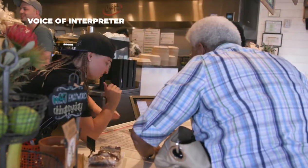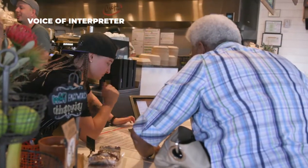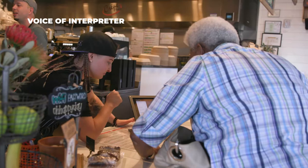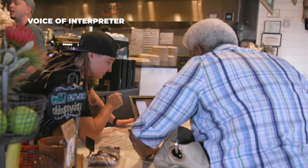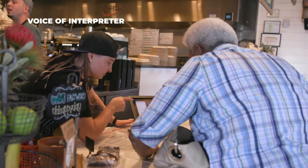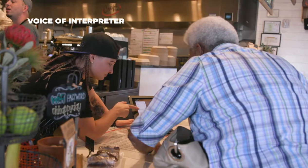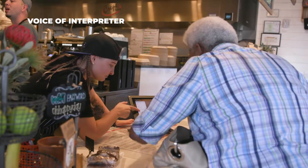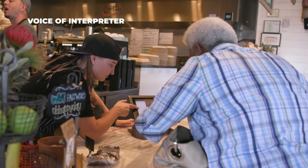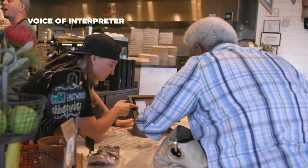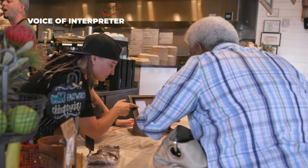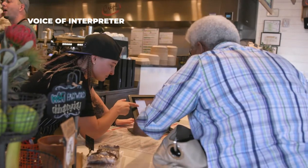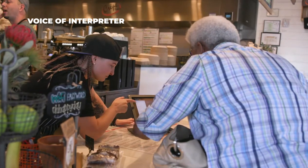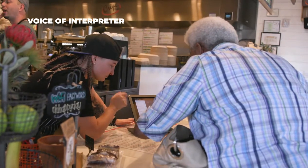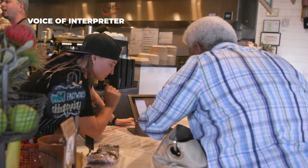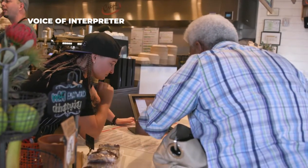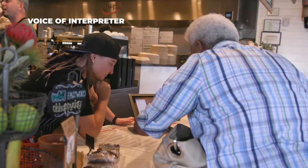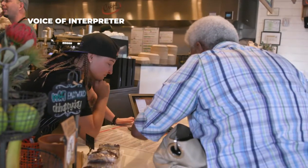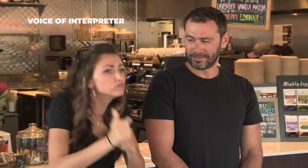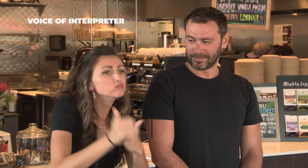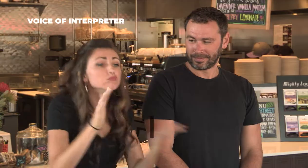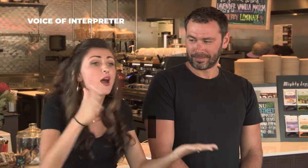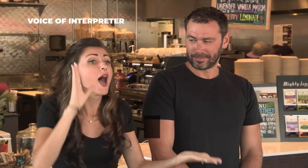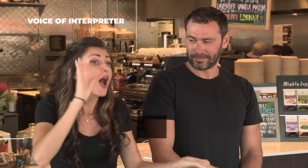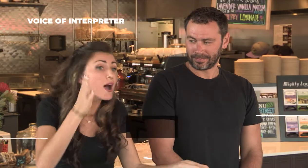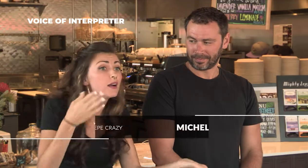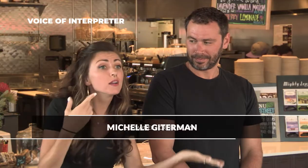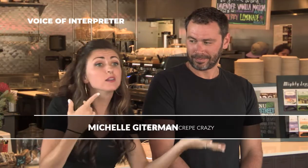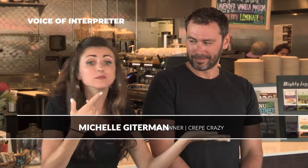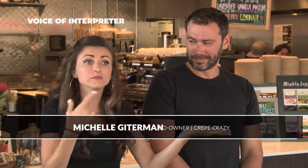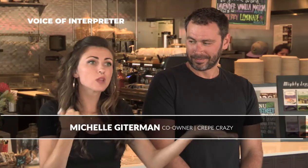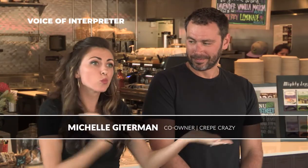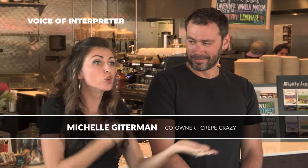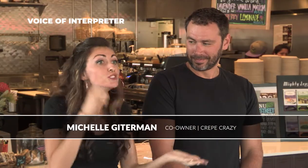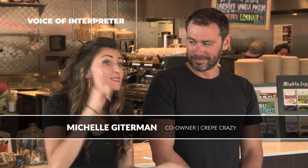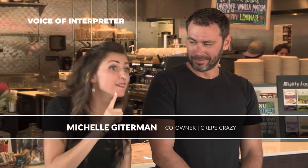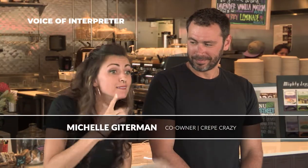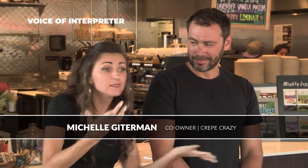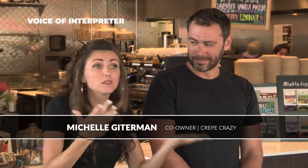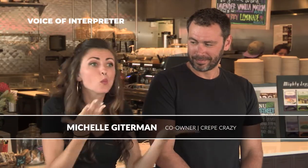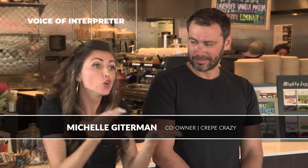When a hearing-person comes up and they're a little taken back, we just try to guide them through the process